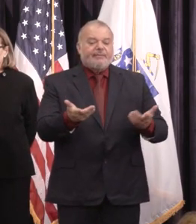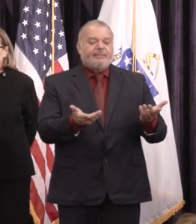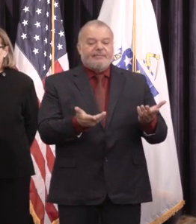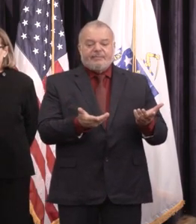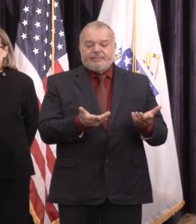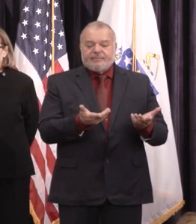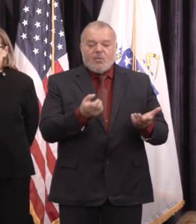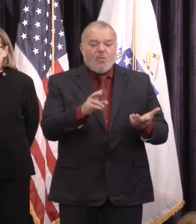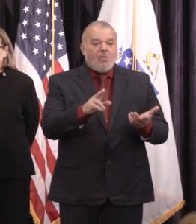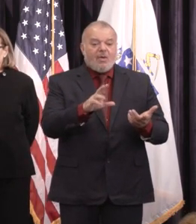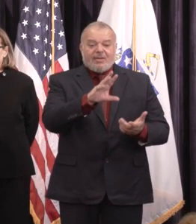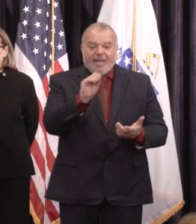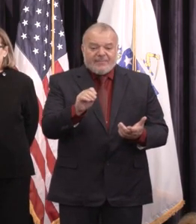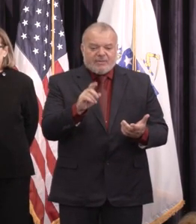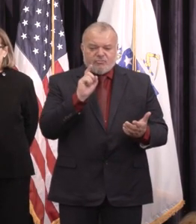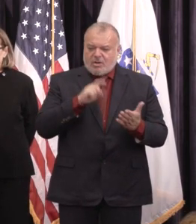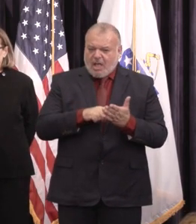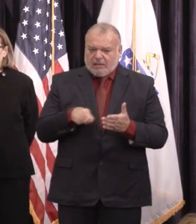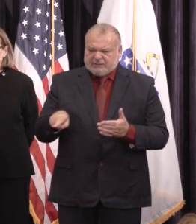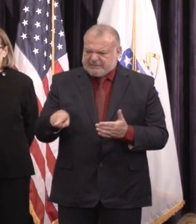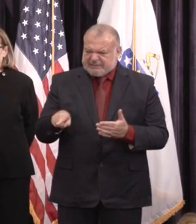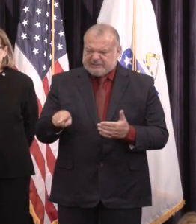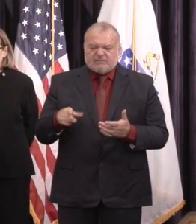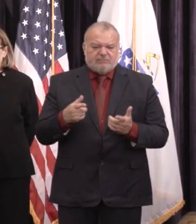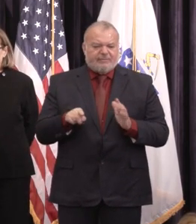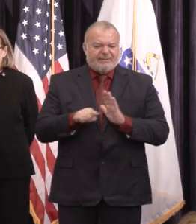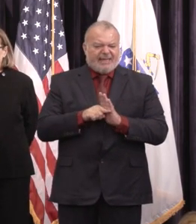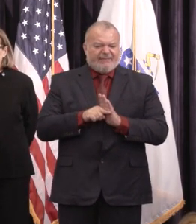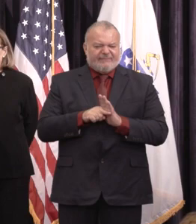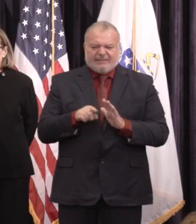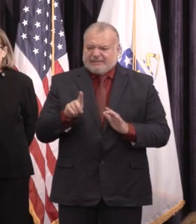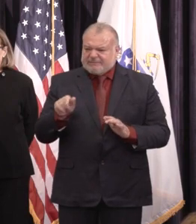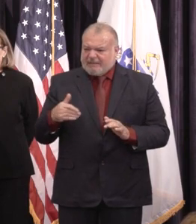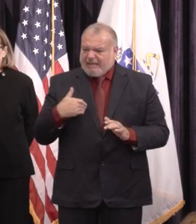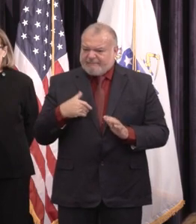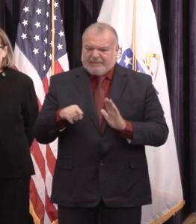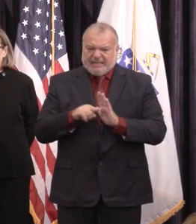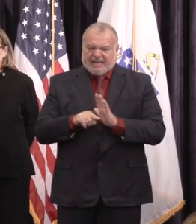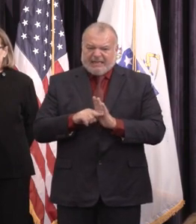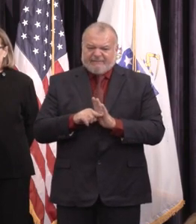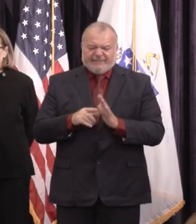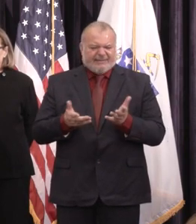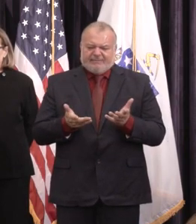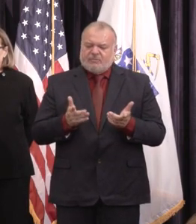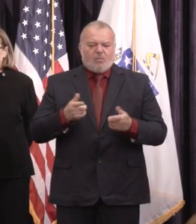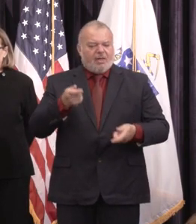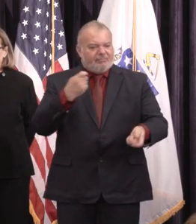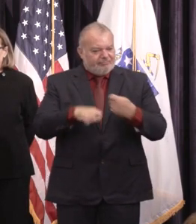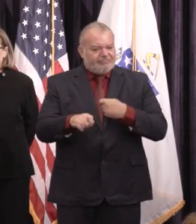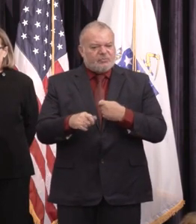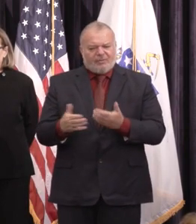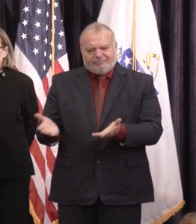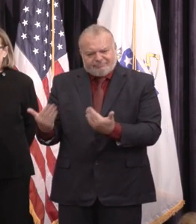have and wanting to bring them into the workforce and into the communities. I see many of you here